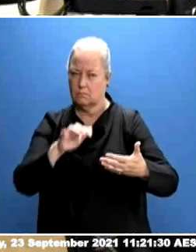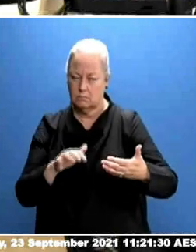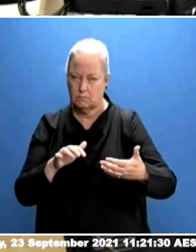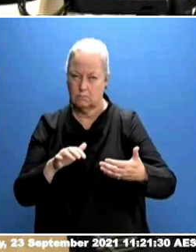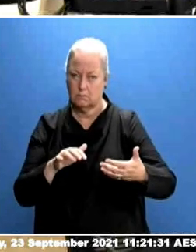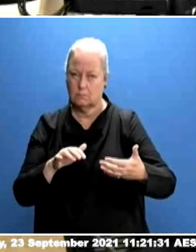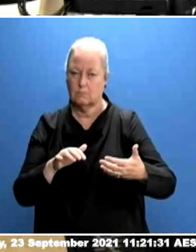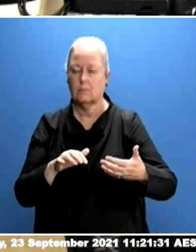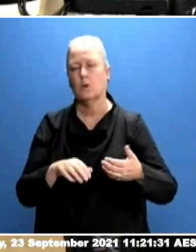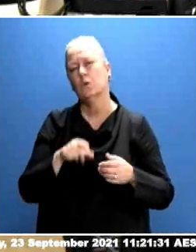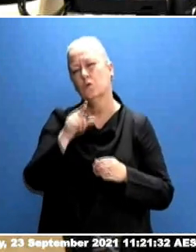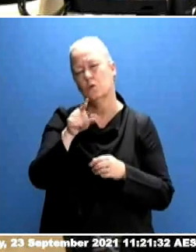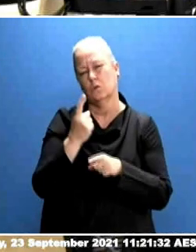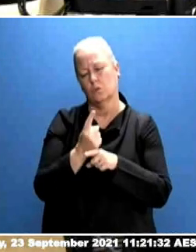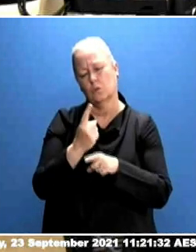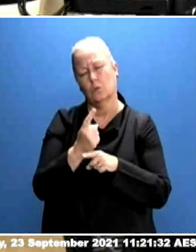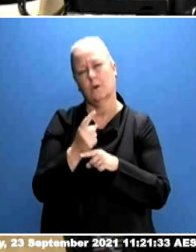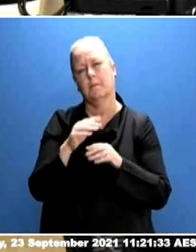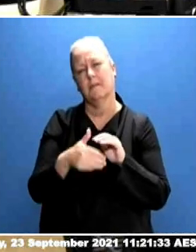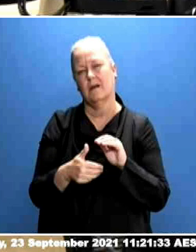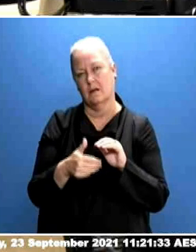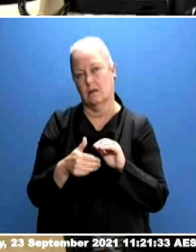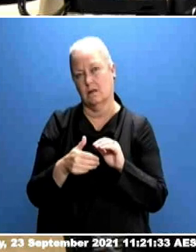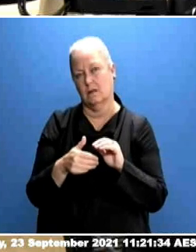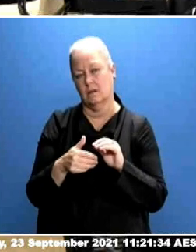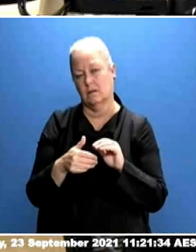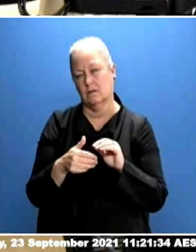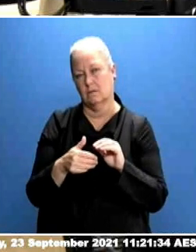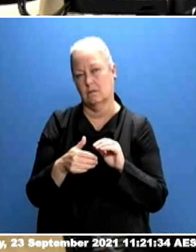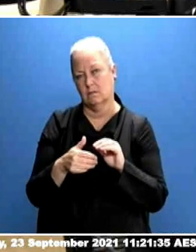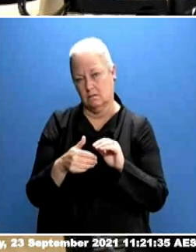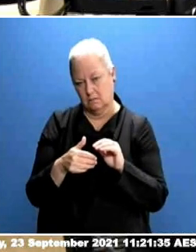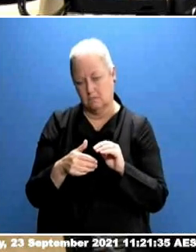you've referred to one particular role;